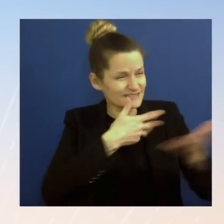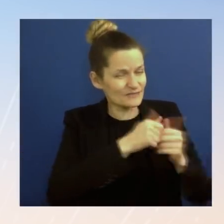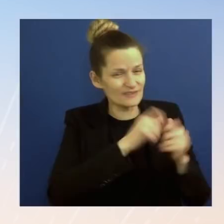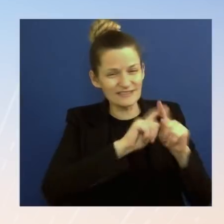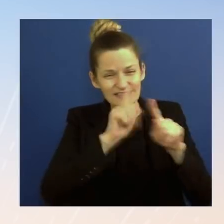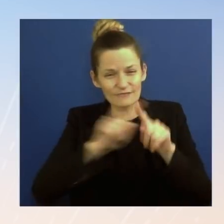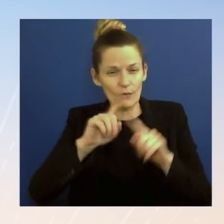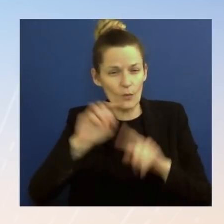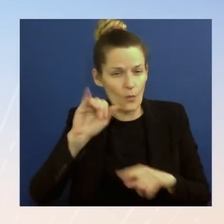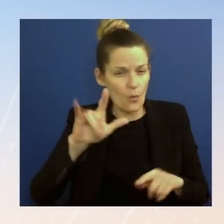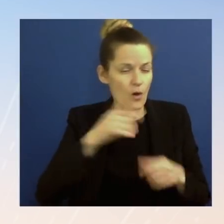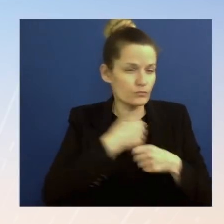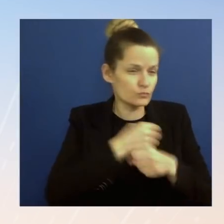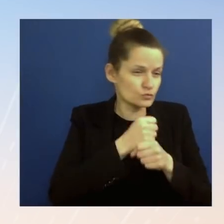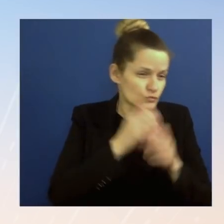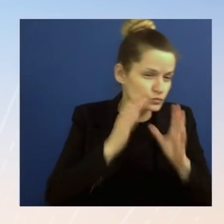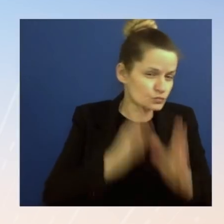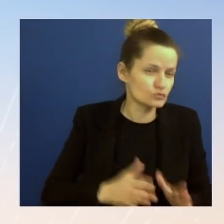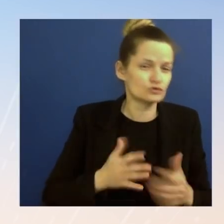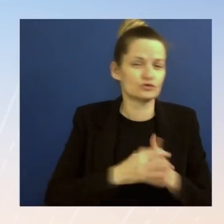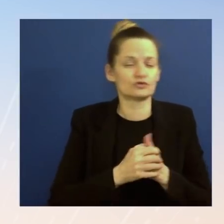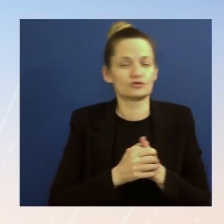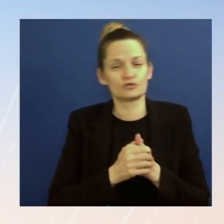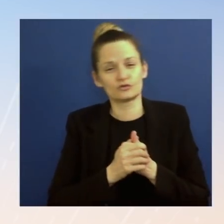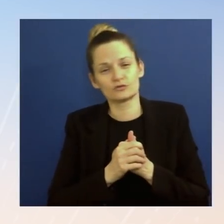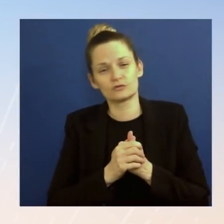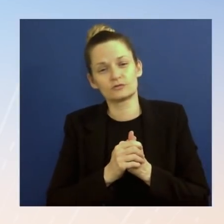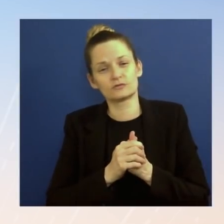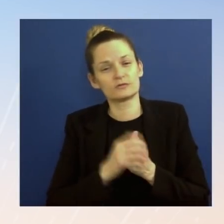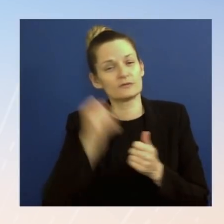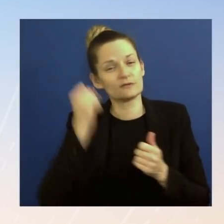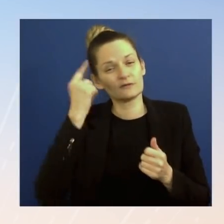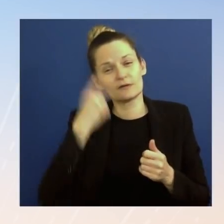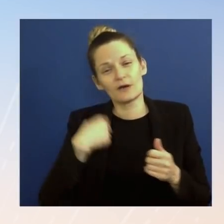I mean, we look at a lot of the same data you look at -- AAA and other data --